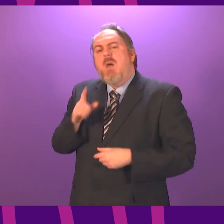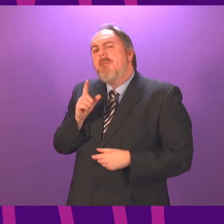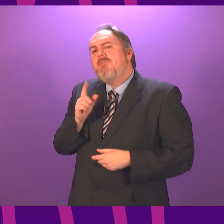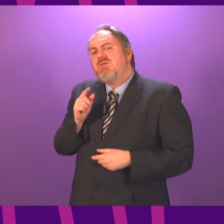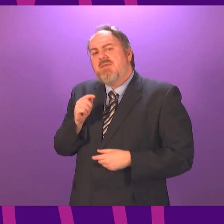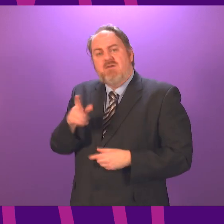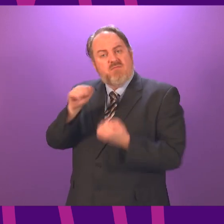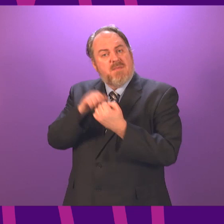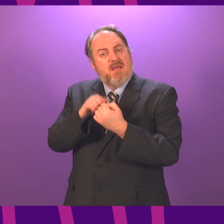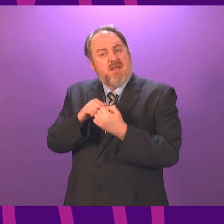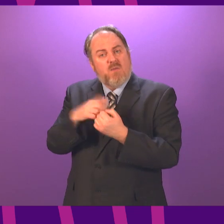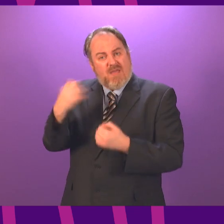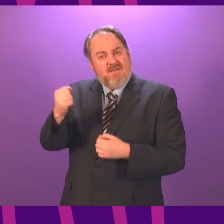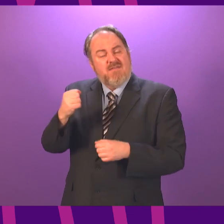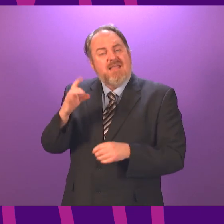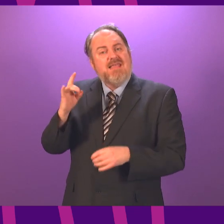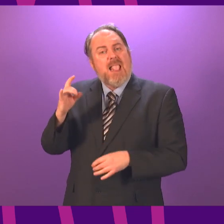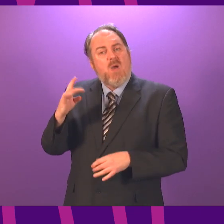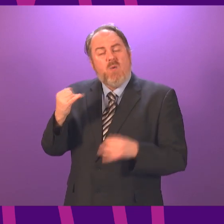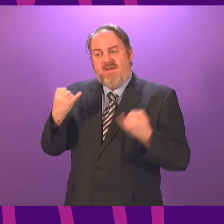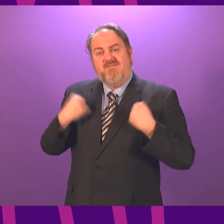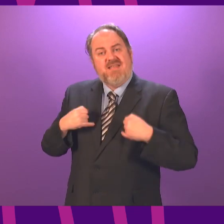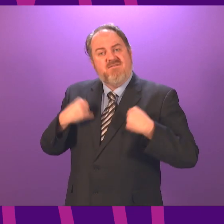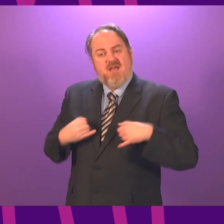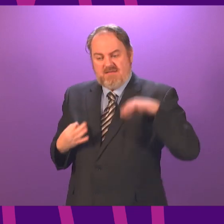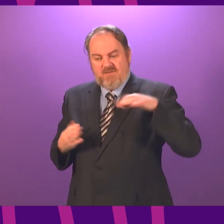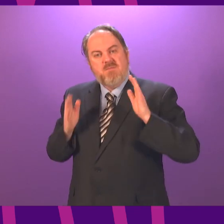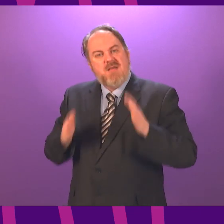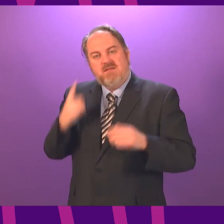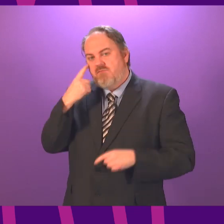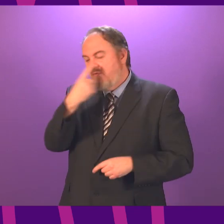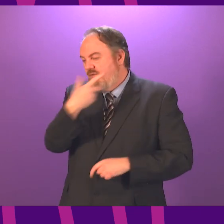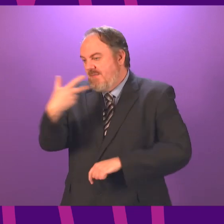Yellow fever certificates exist for travel to some countries, and there may well be scope